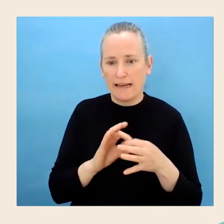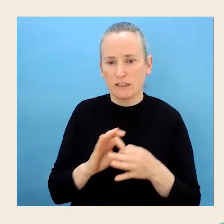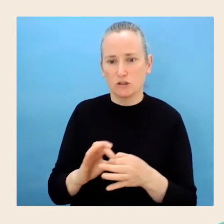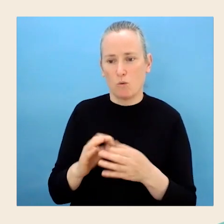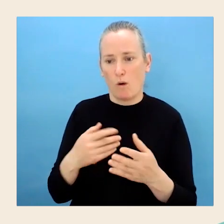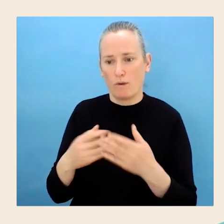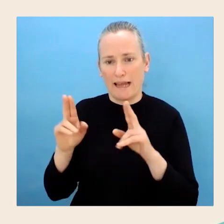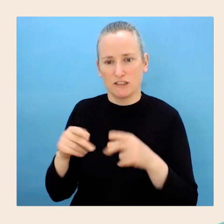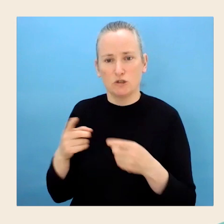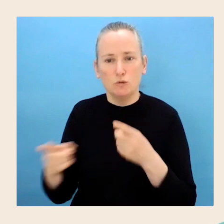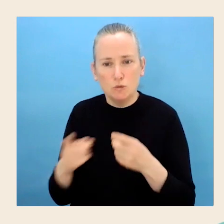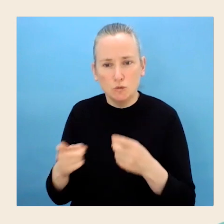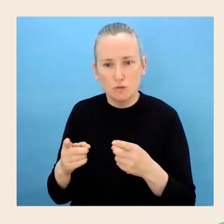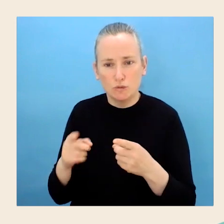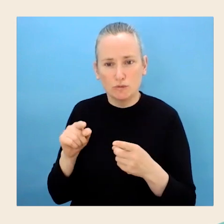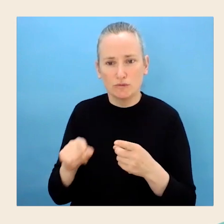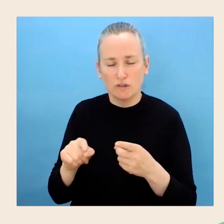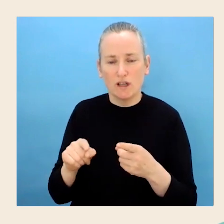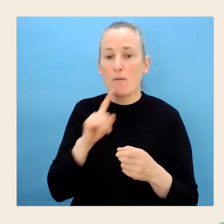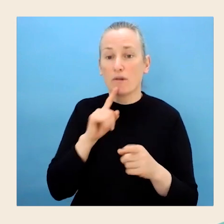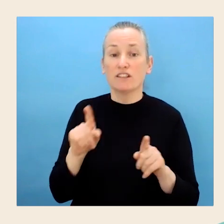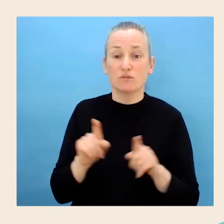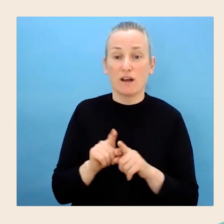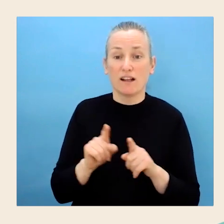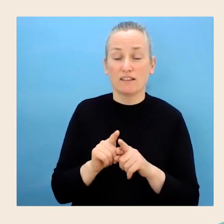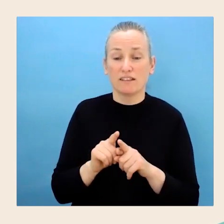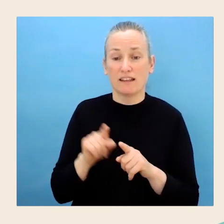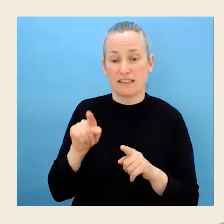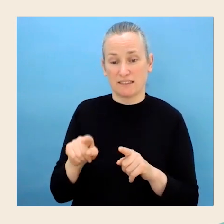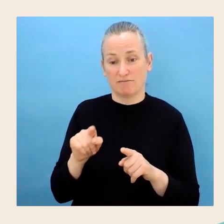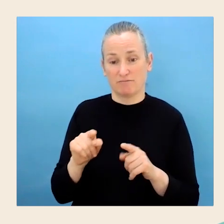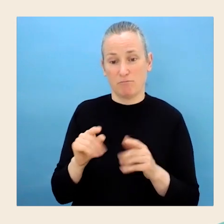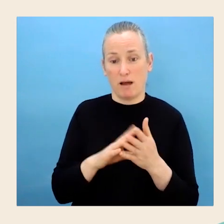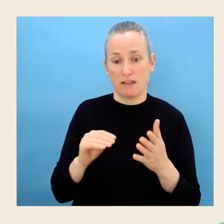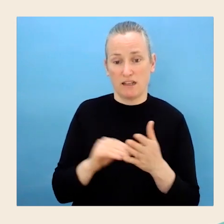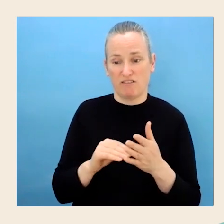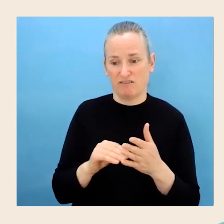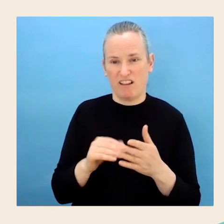But also, this scarcity model which is an entire hoax,